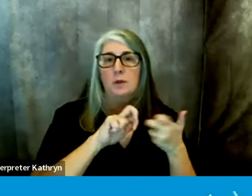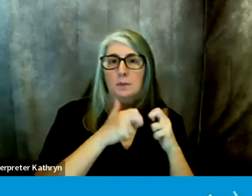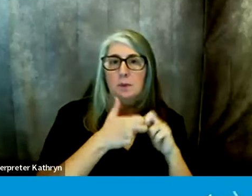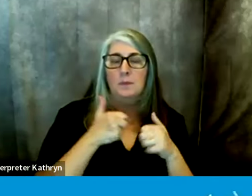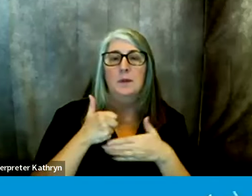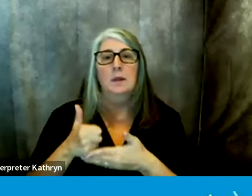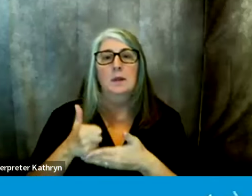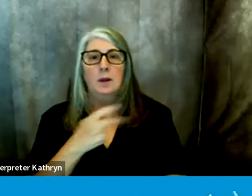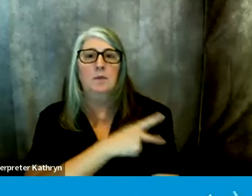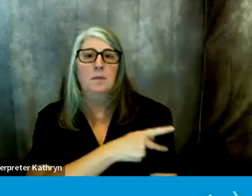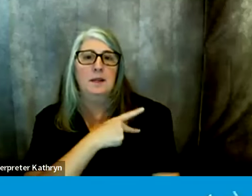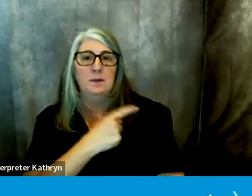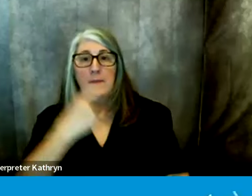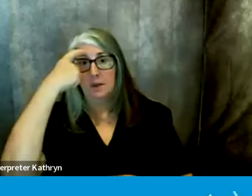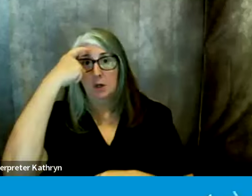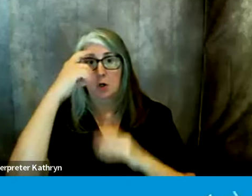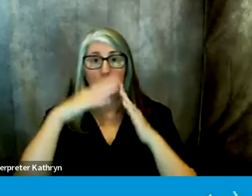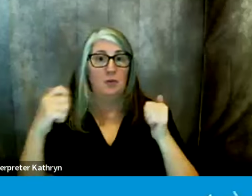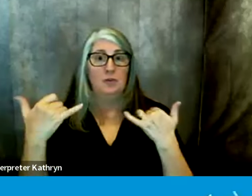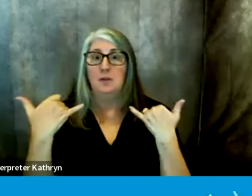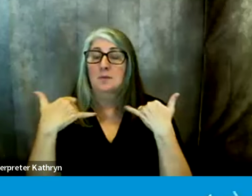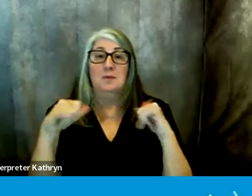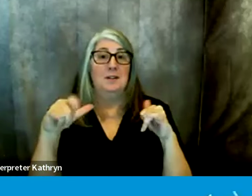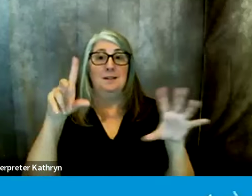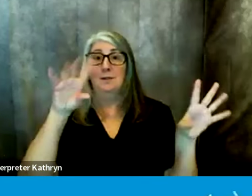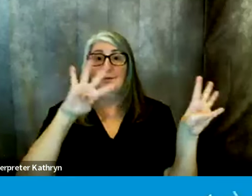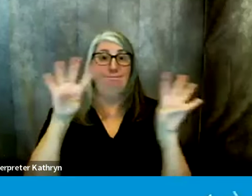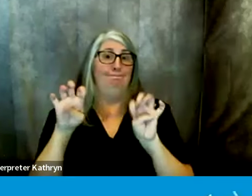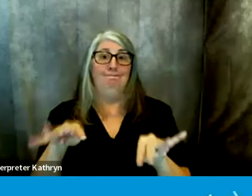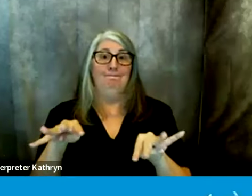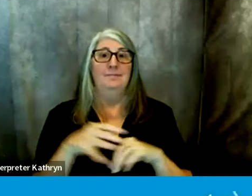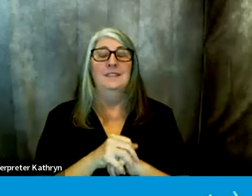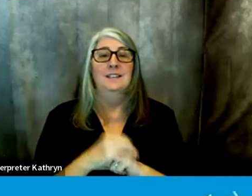But the nervous system is still this black box. We're really, really bad